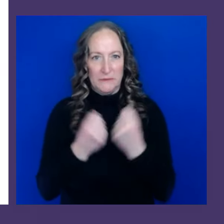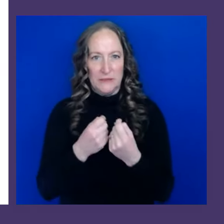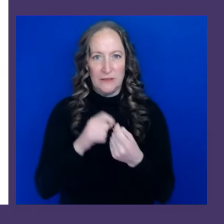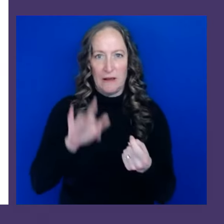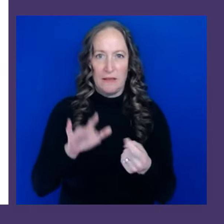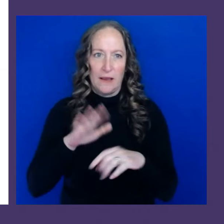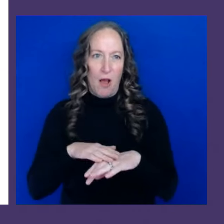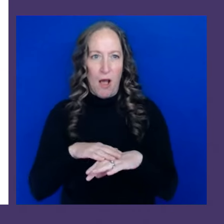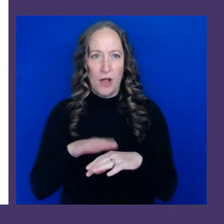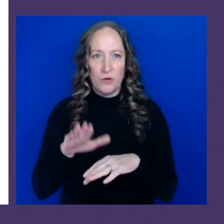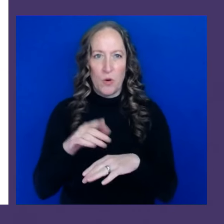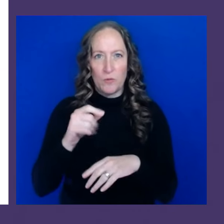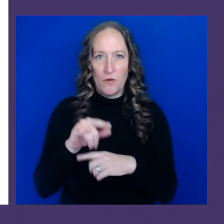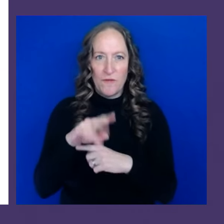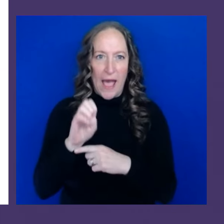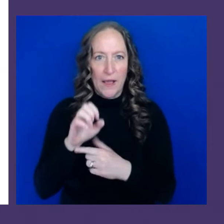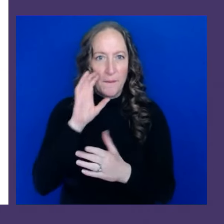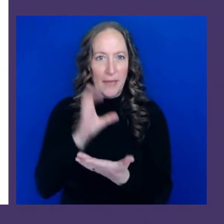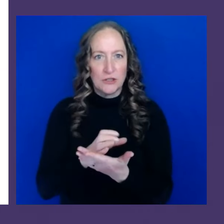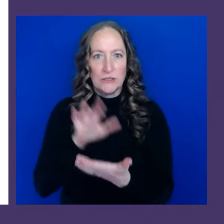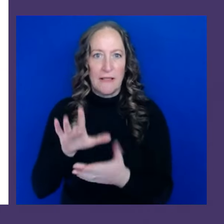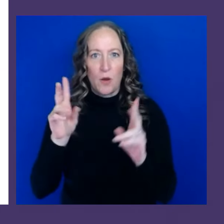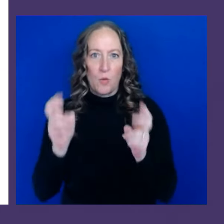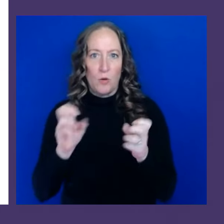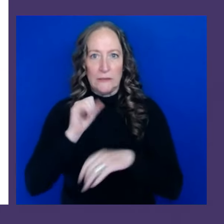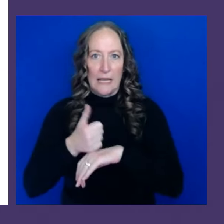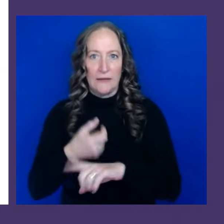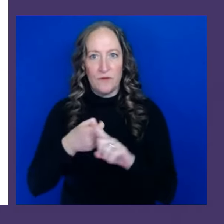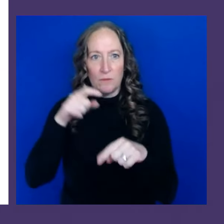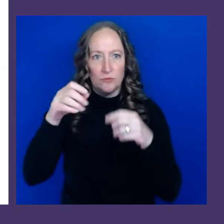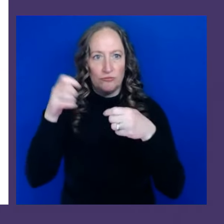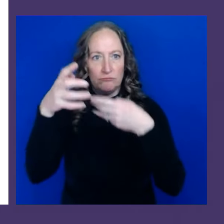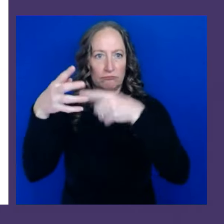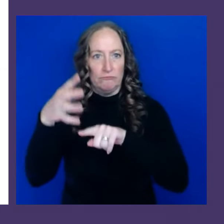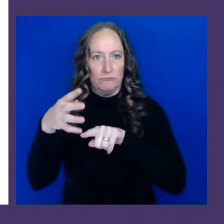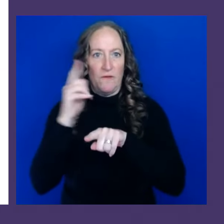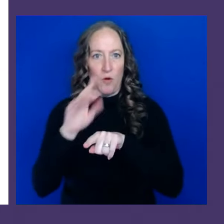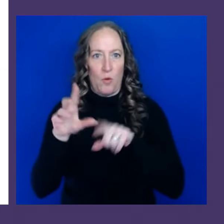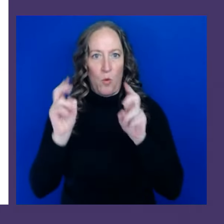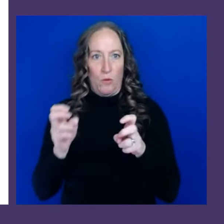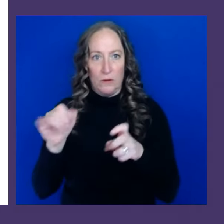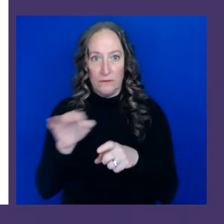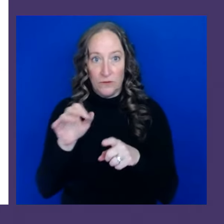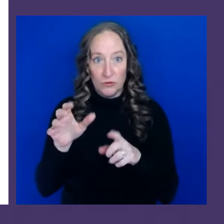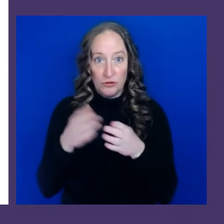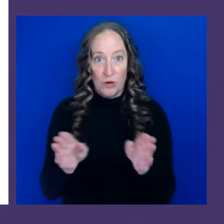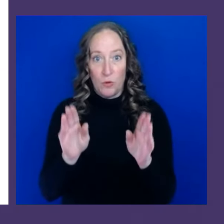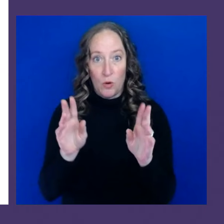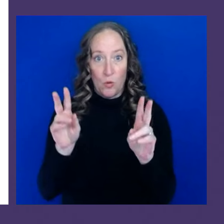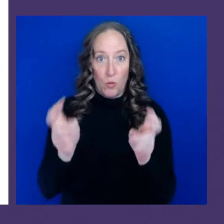Three, select settings from the drop-down menu. Four, select "Appearance" or if you don't see "Appearance", select "General". Five, under "Theme", select "Dark".